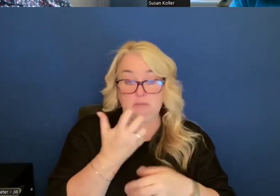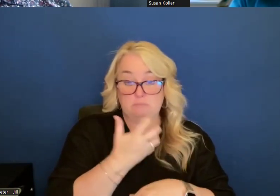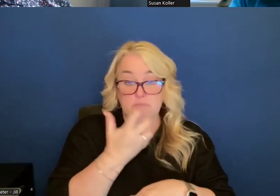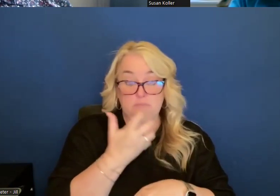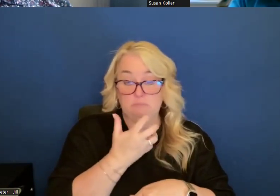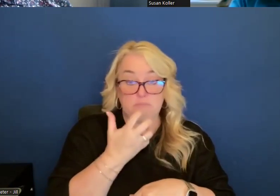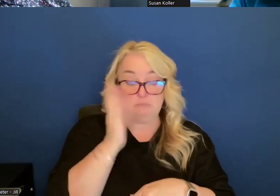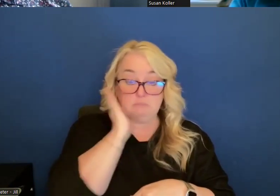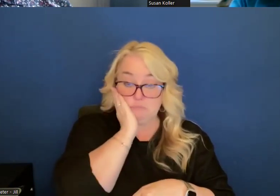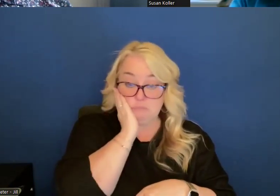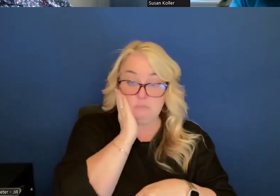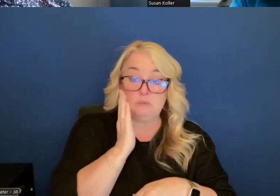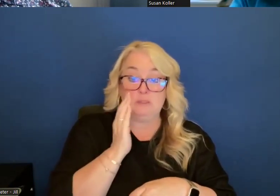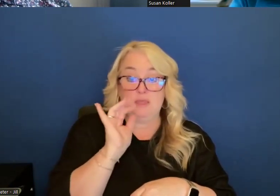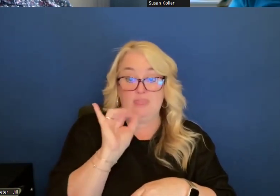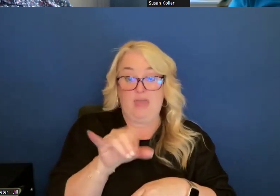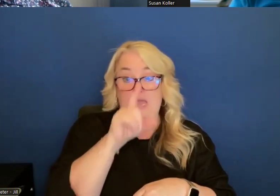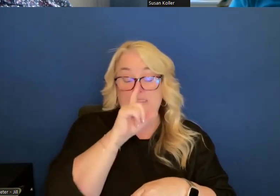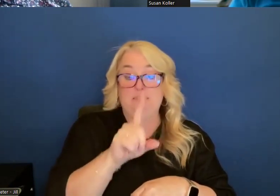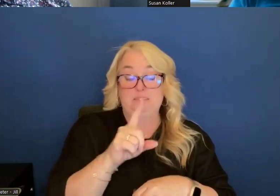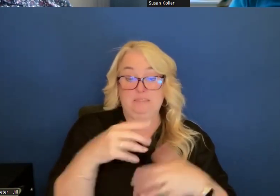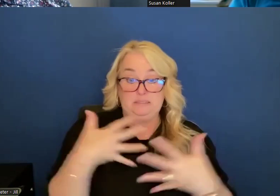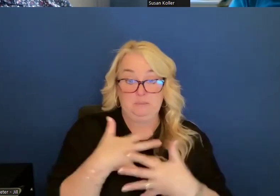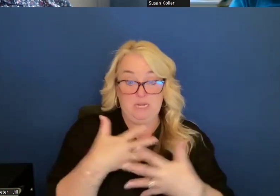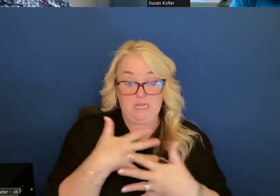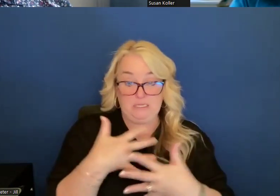mean, that in itself is intimidating. I felt like I